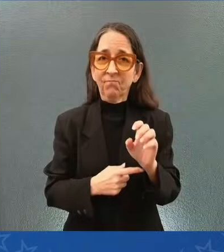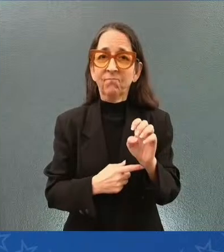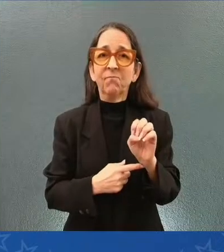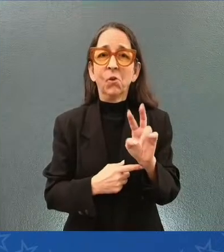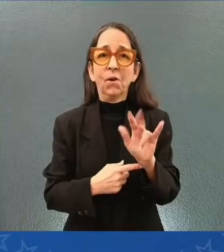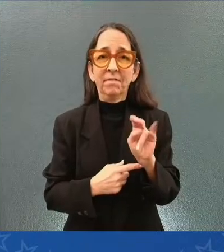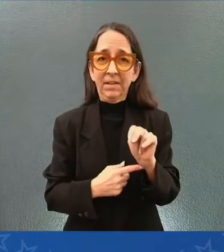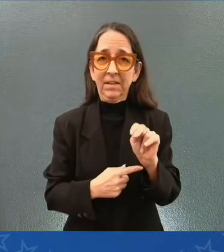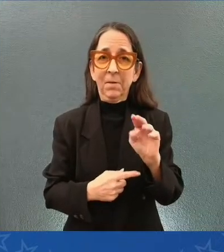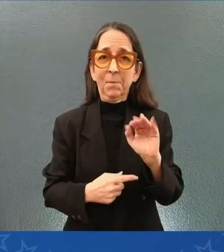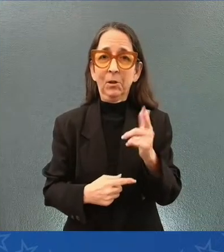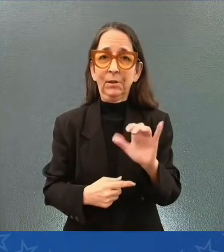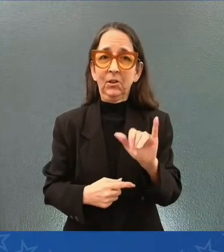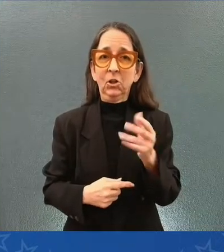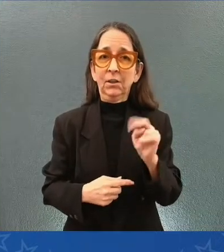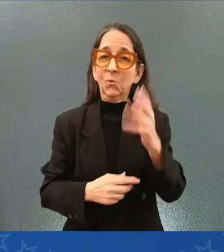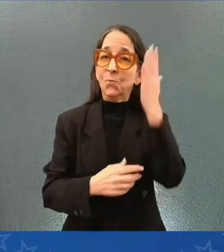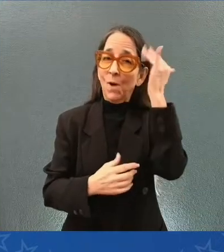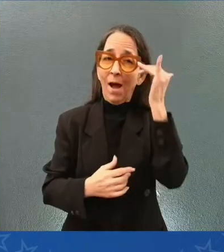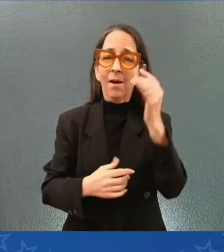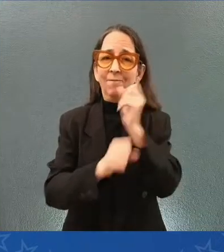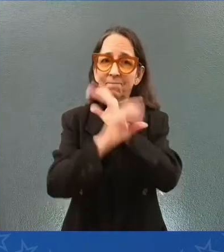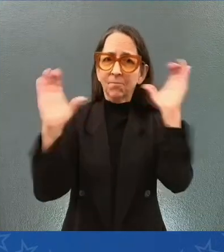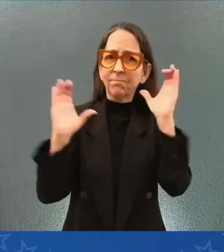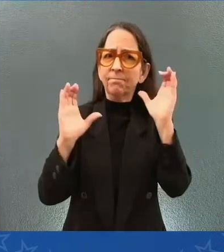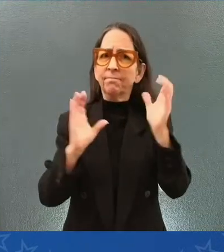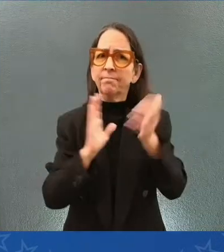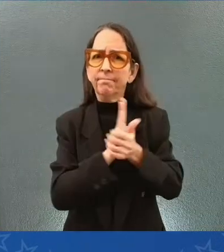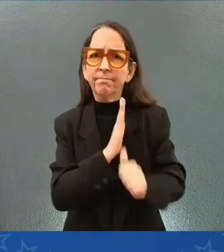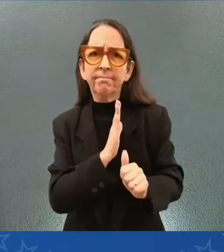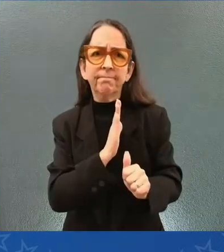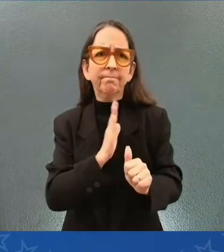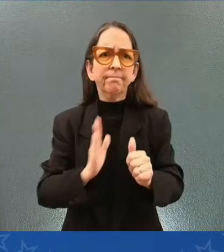Earvin "Magic" Johnson drove the Showtime era for the Los Angeles Lakers.